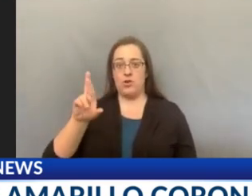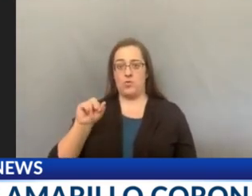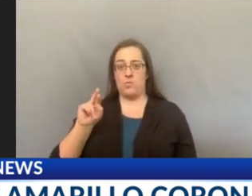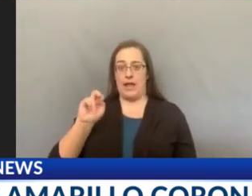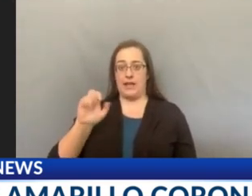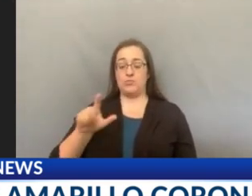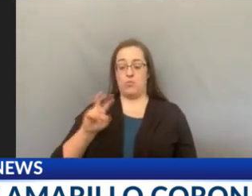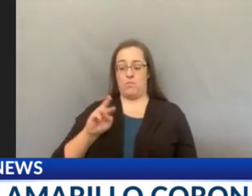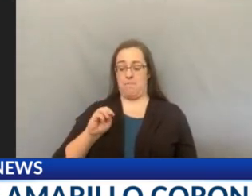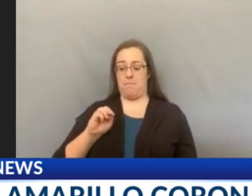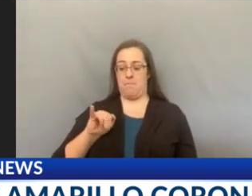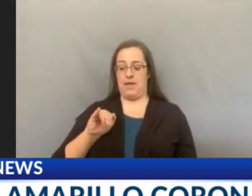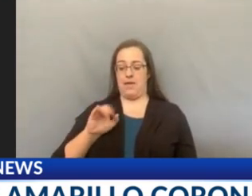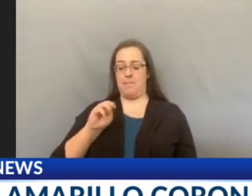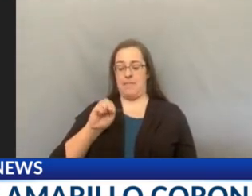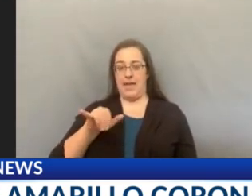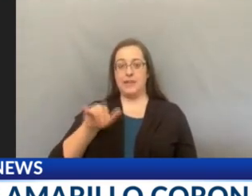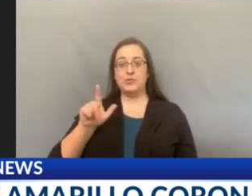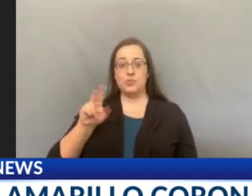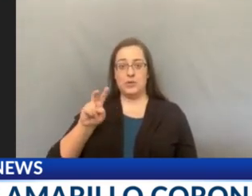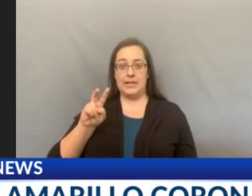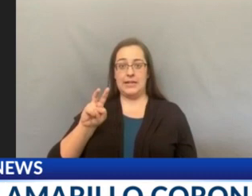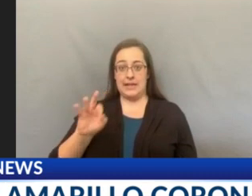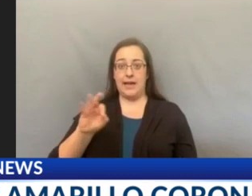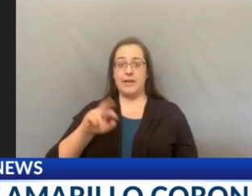BEGINNING MAY 29 IN EL PASO AND